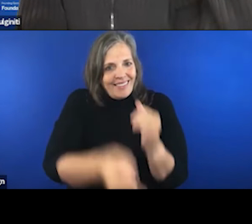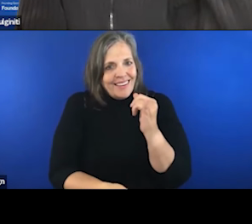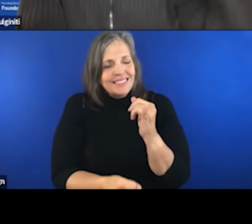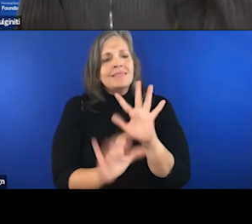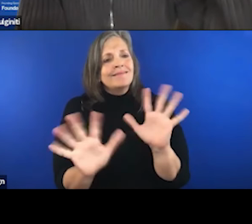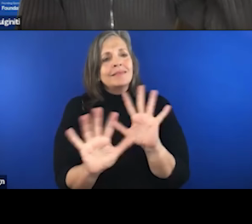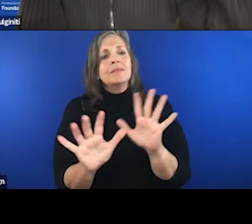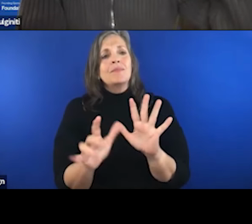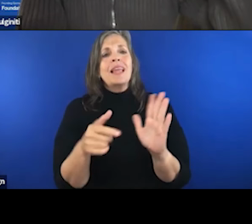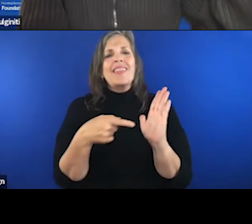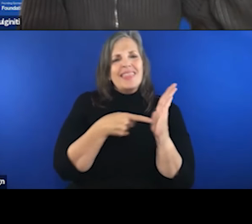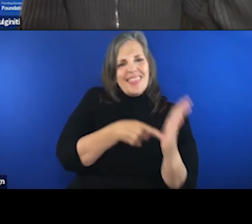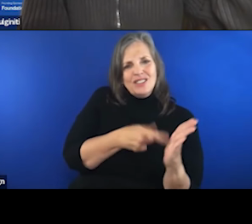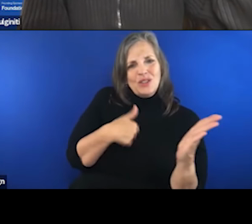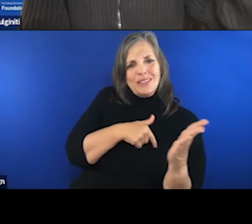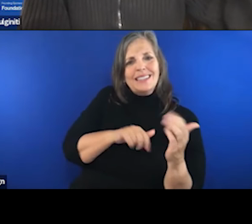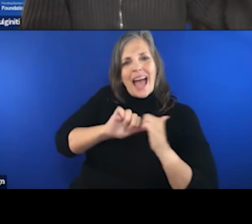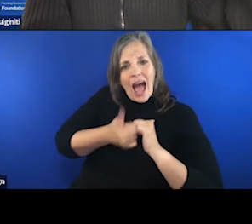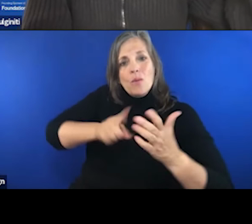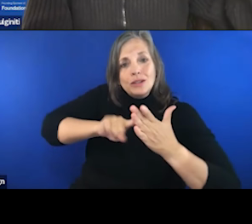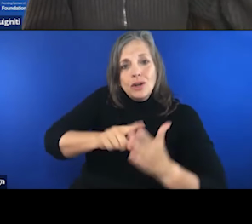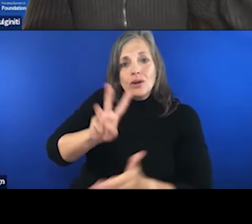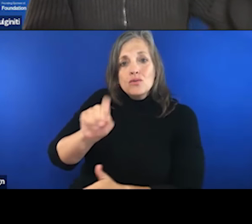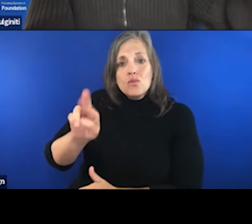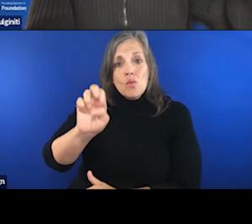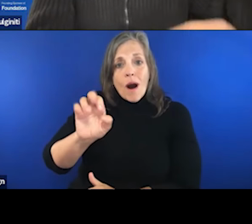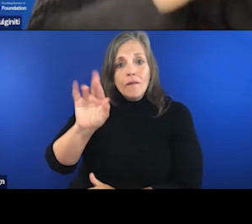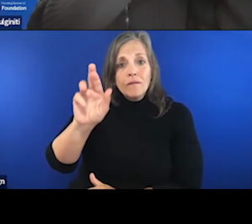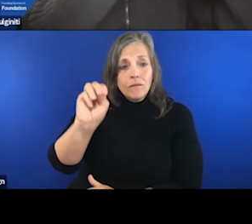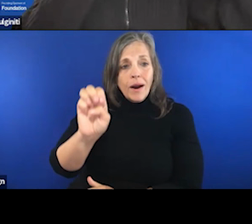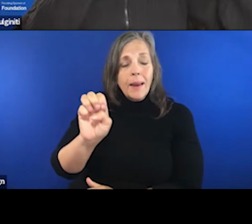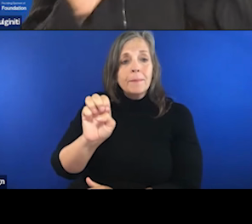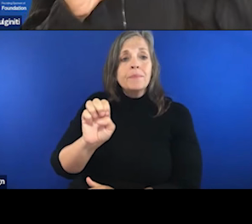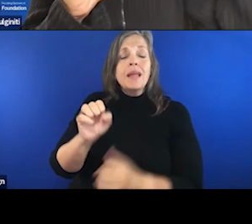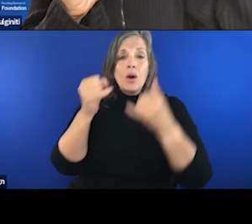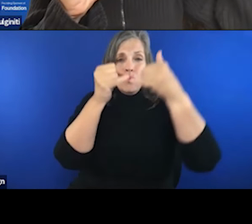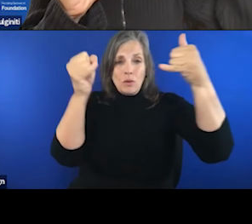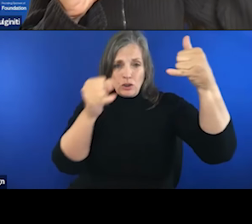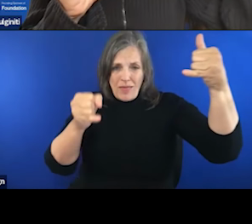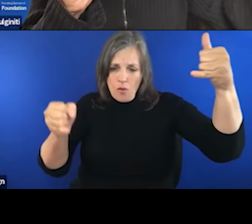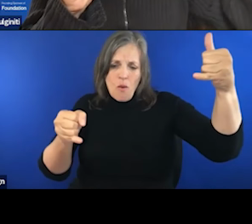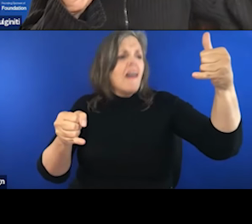wireframe process so when we do wires we pass those wires down to visual designers and then